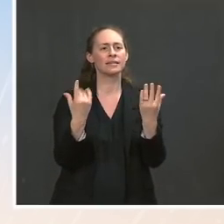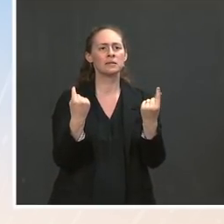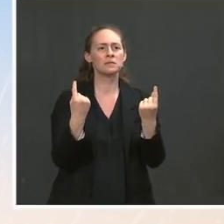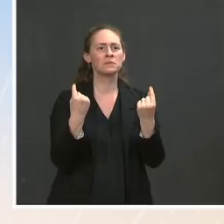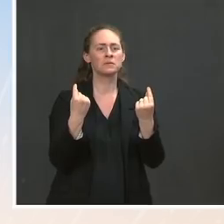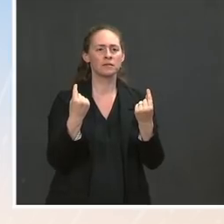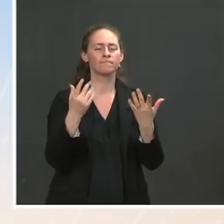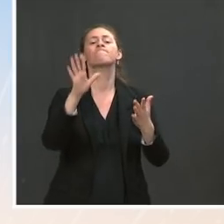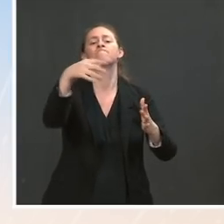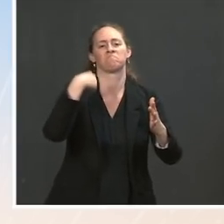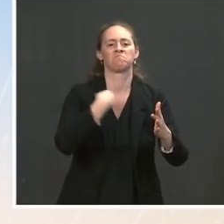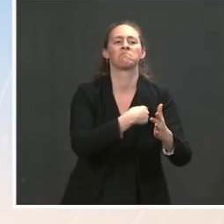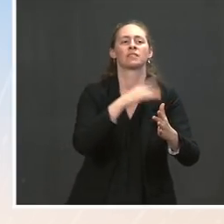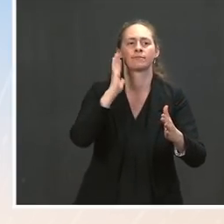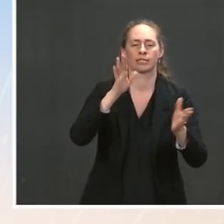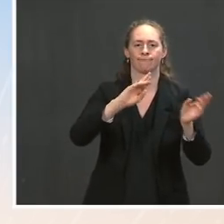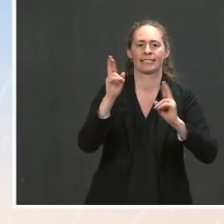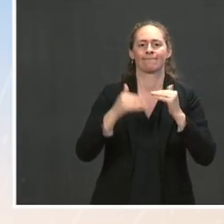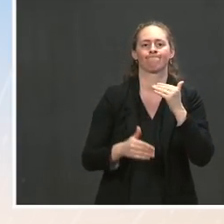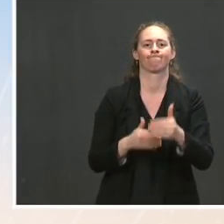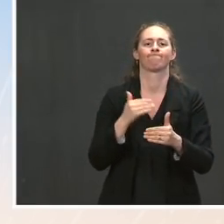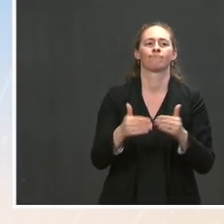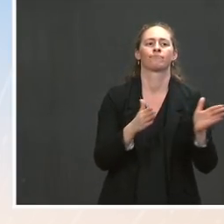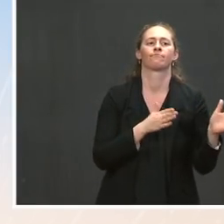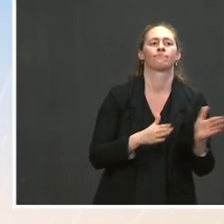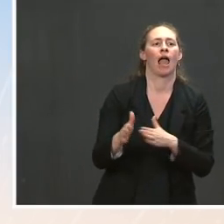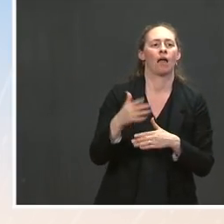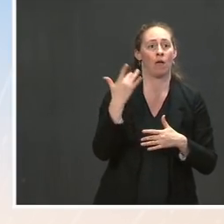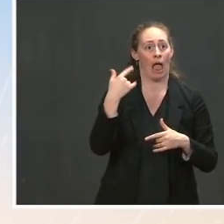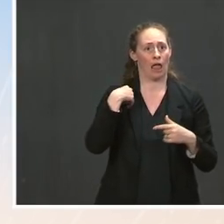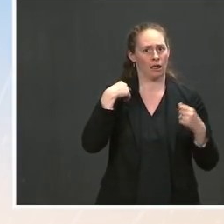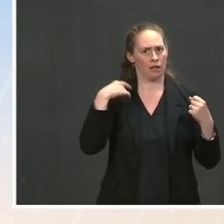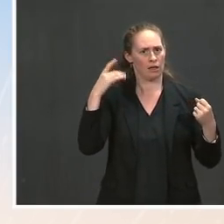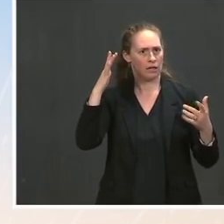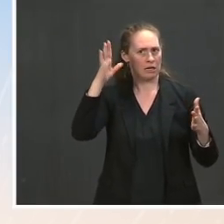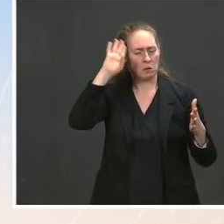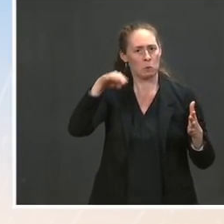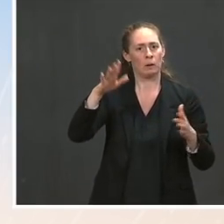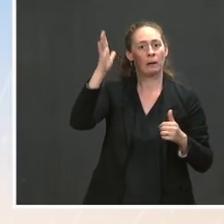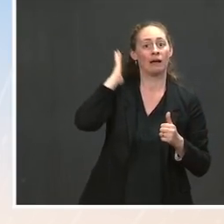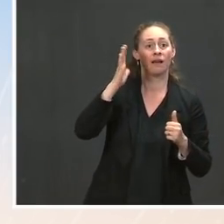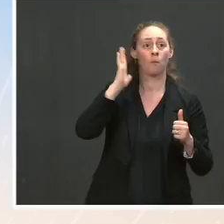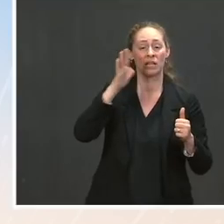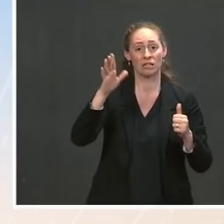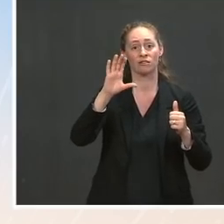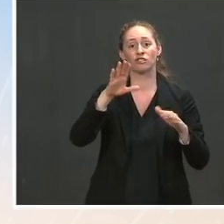And we want to prevent that from being a risk that is posed to children.